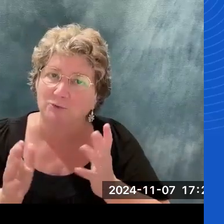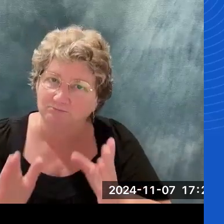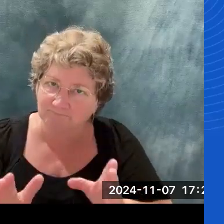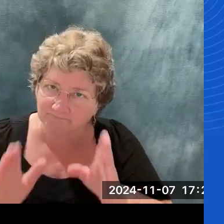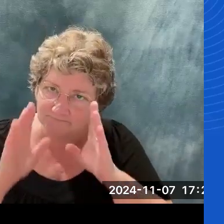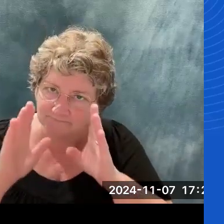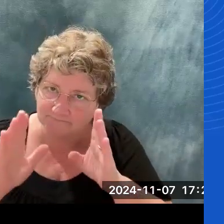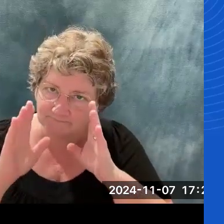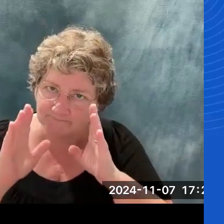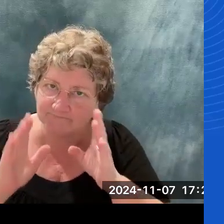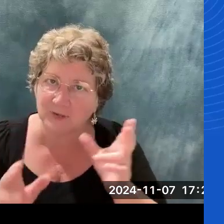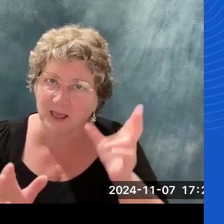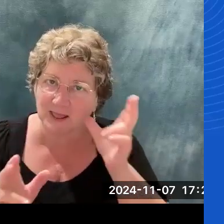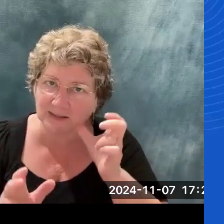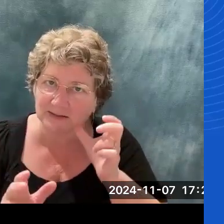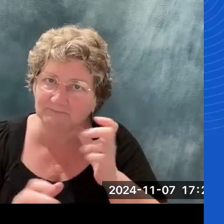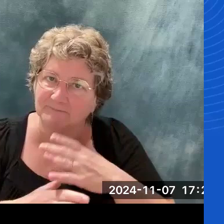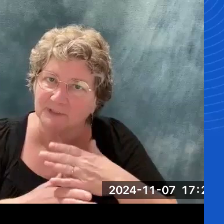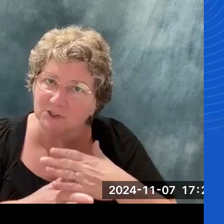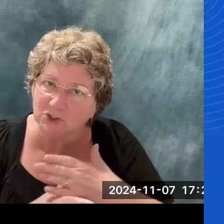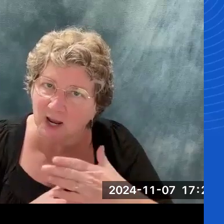by providing them, encouraging them to talk